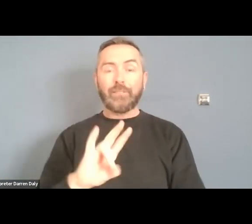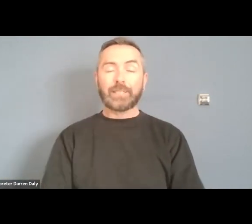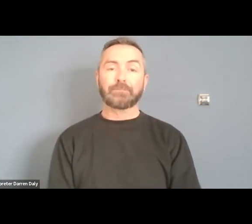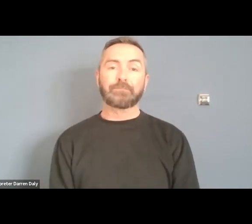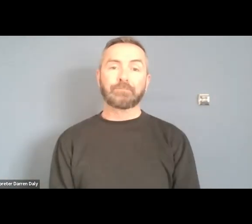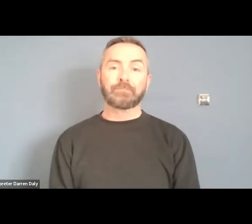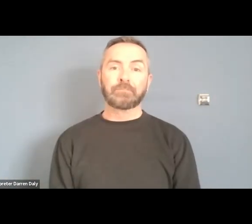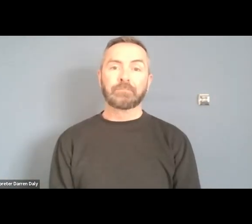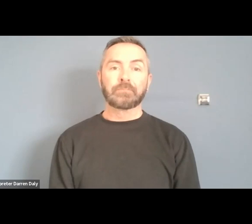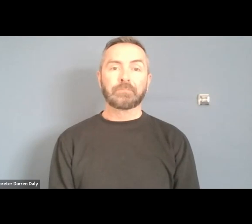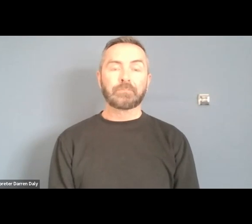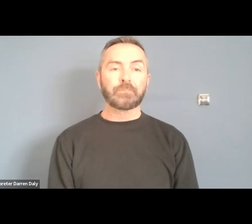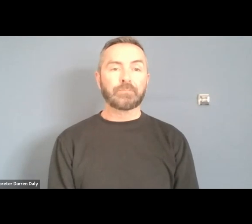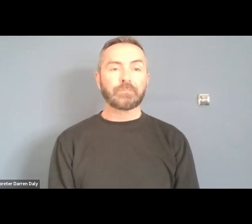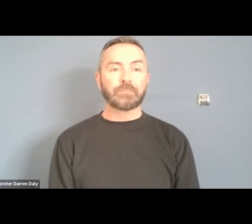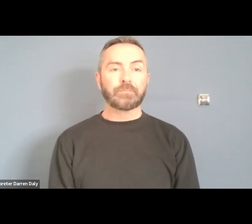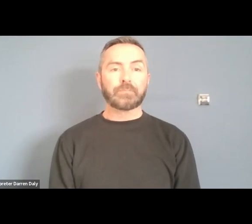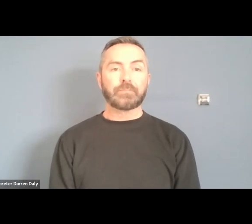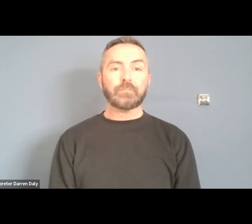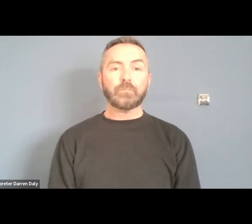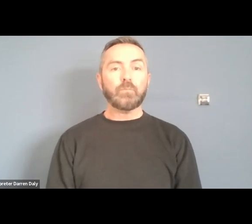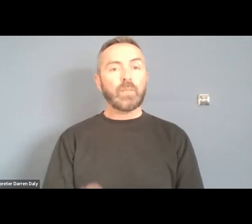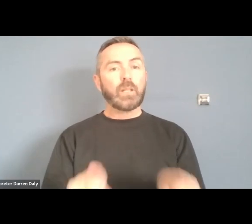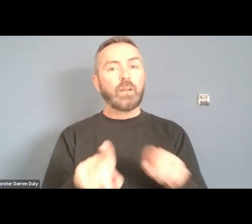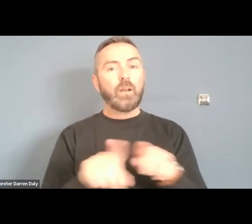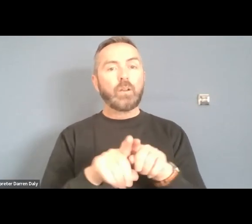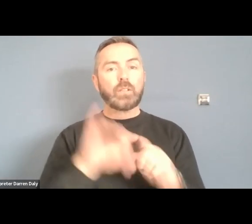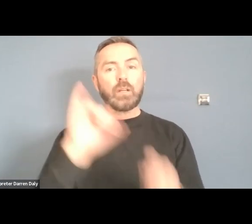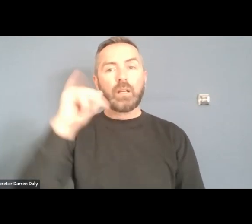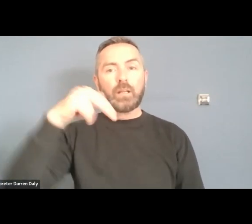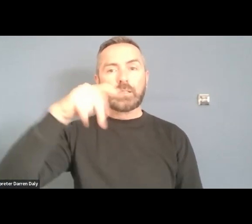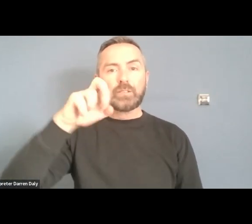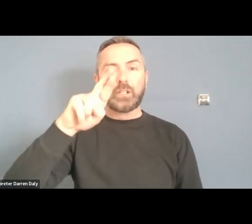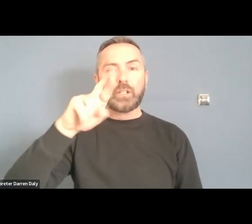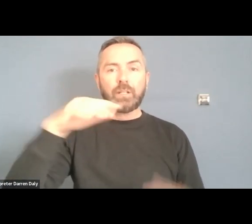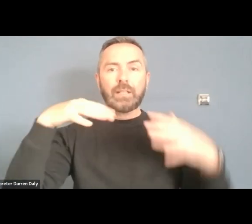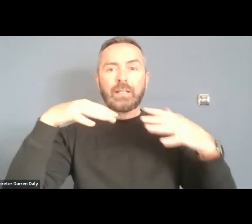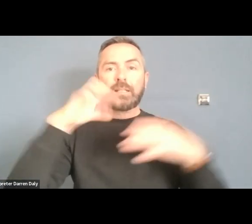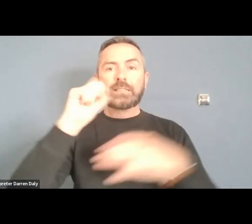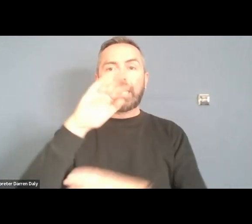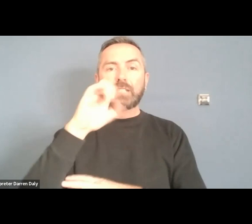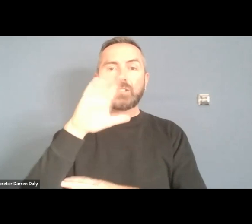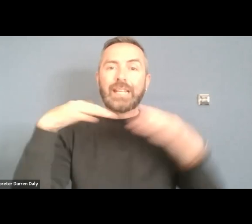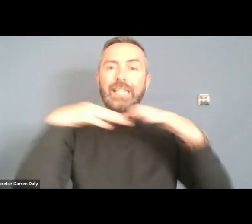Then we also found that the intersection of identities does have a negative or can have a negative impact on well-being.